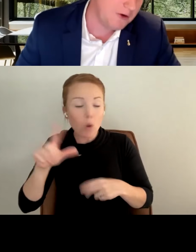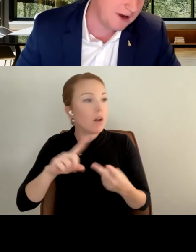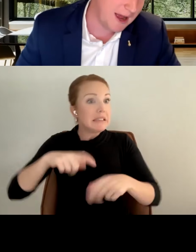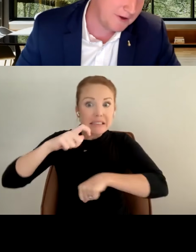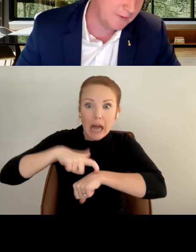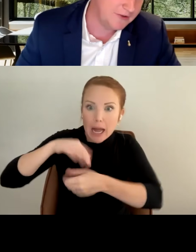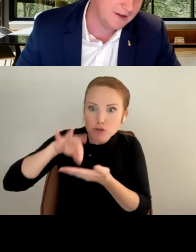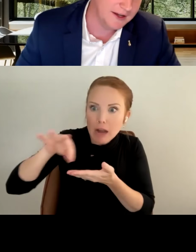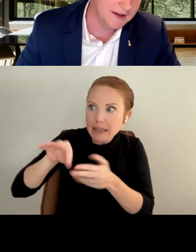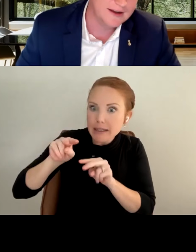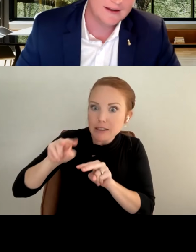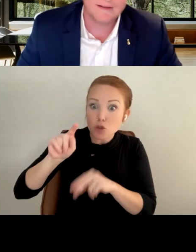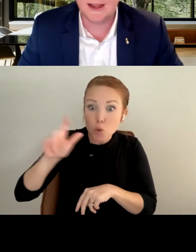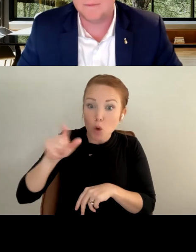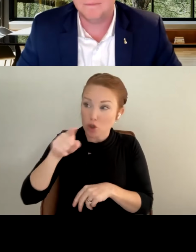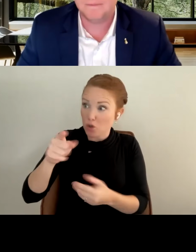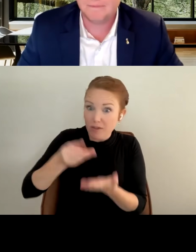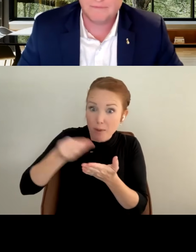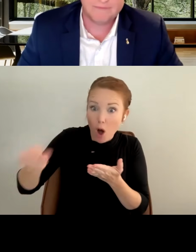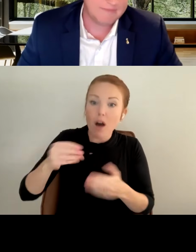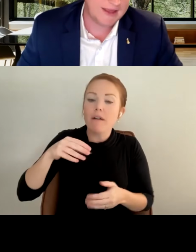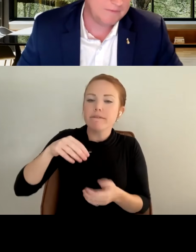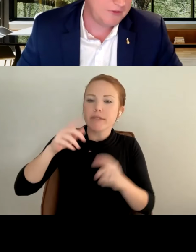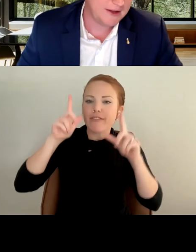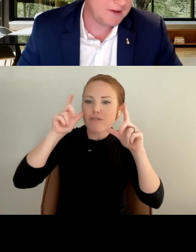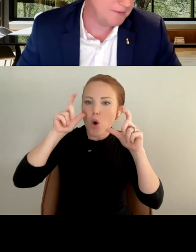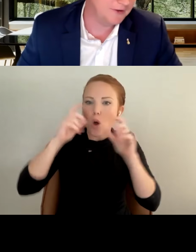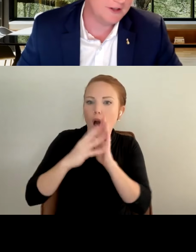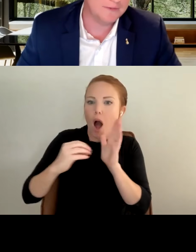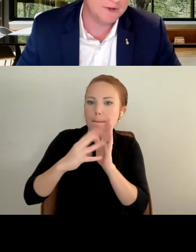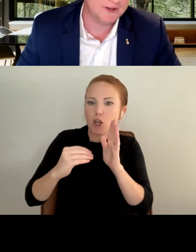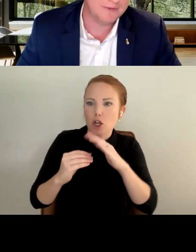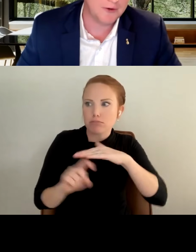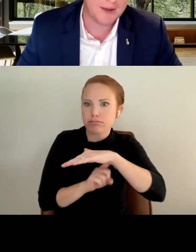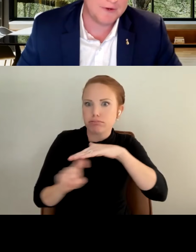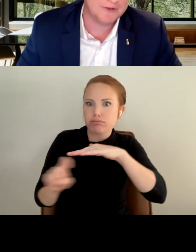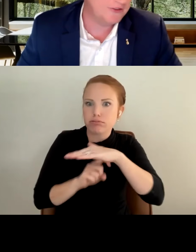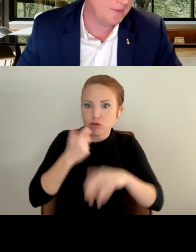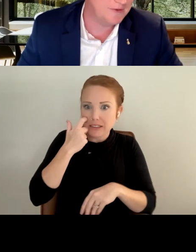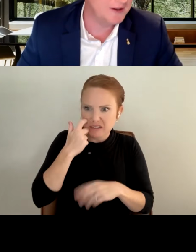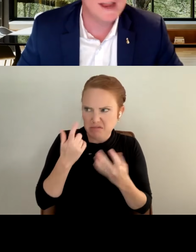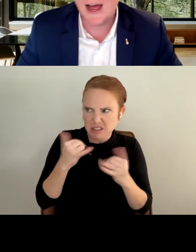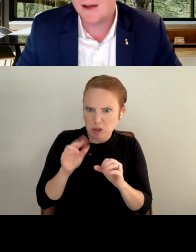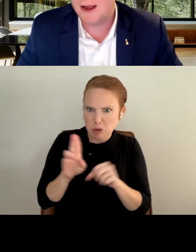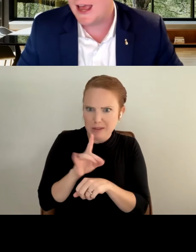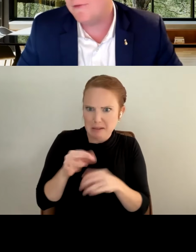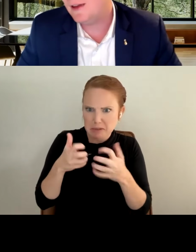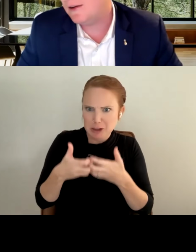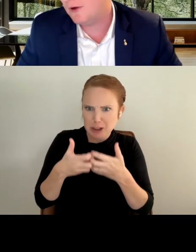photocopier recently? I think people are still using photocopiers at some level. Right, have